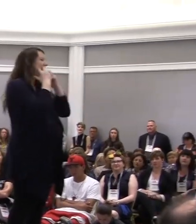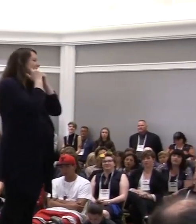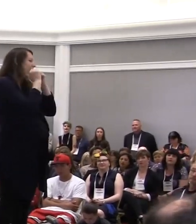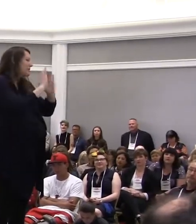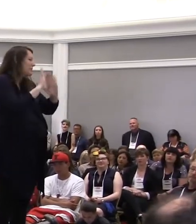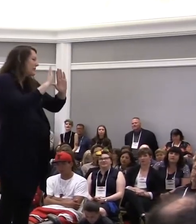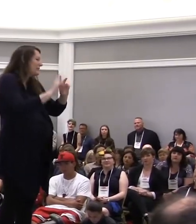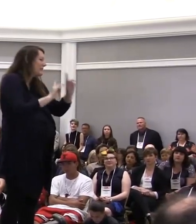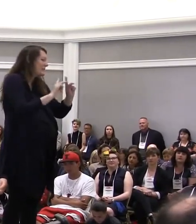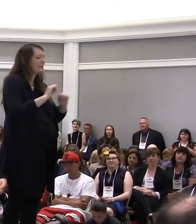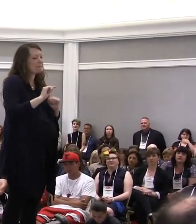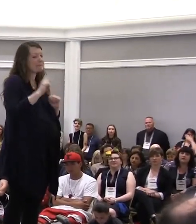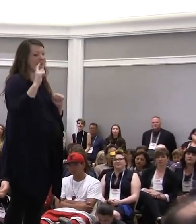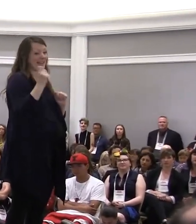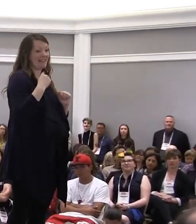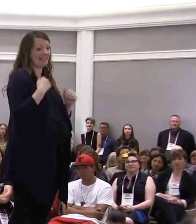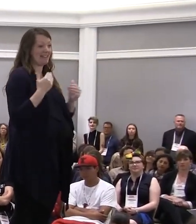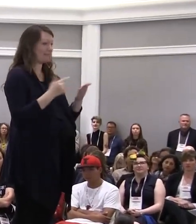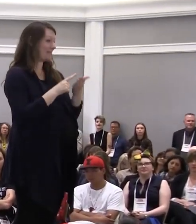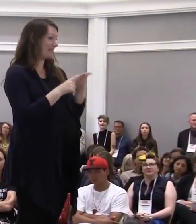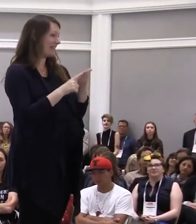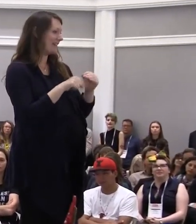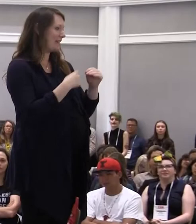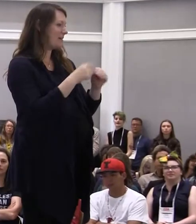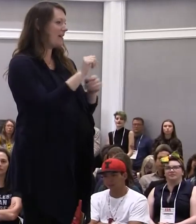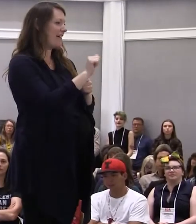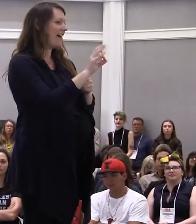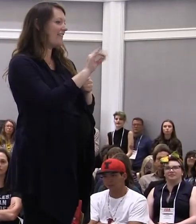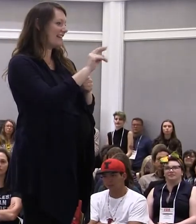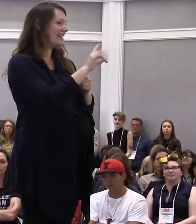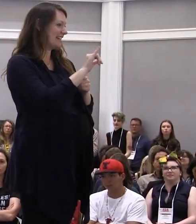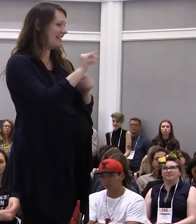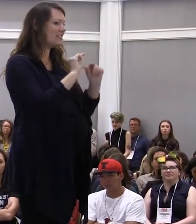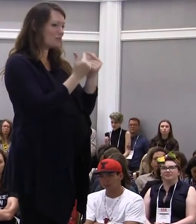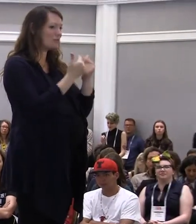I have been asked to talk about a little bit about affinity groups, affinity spaces.